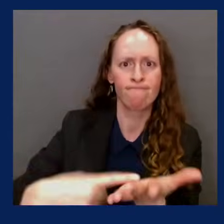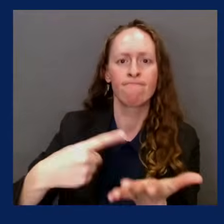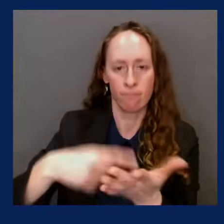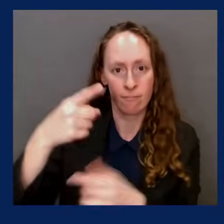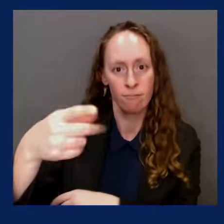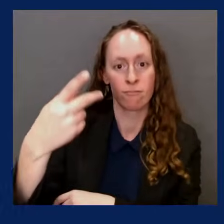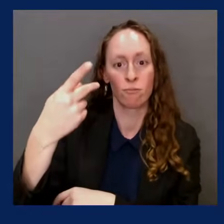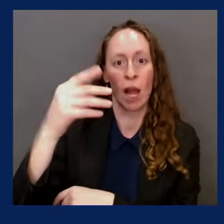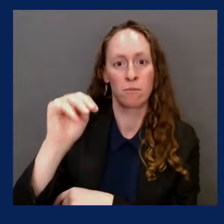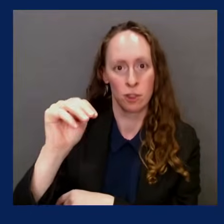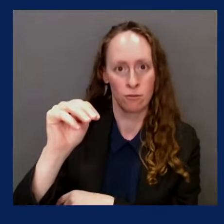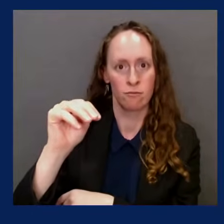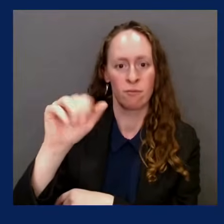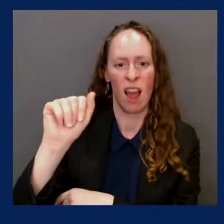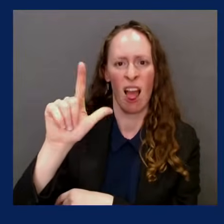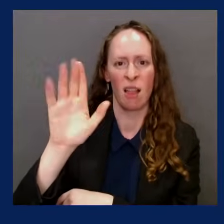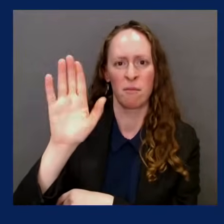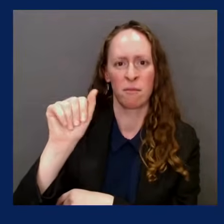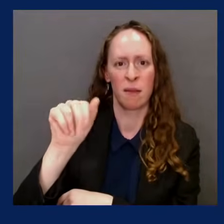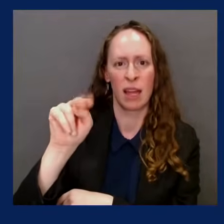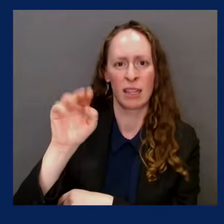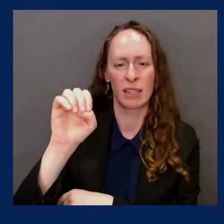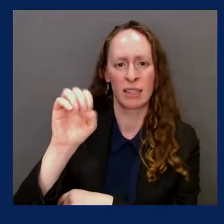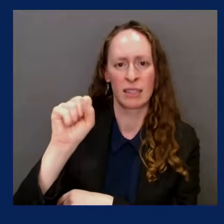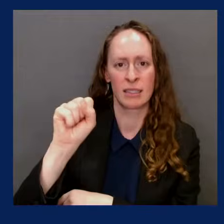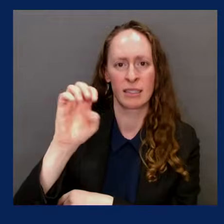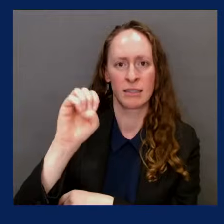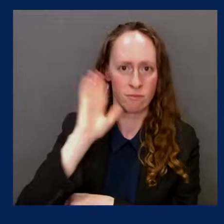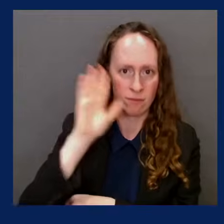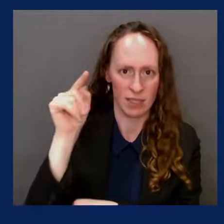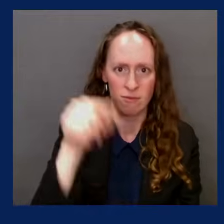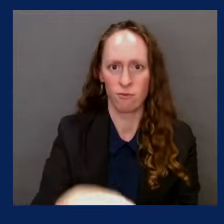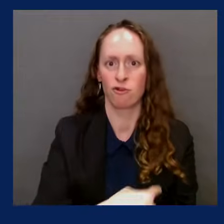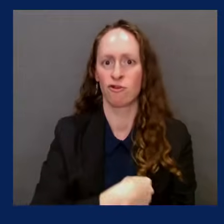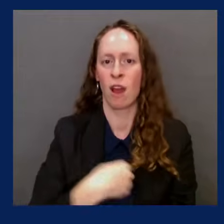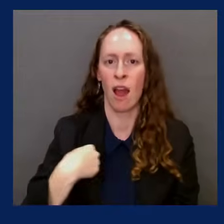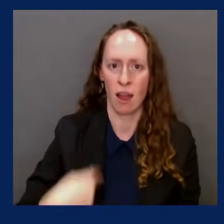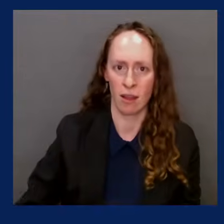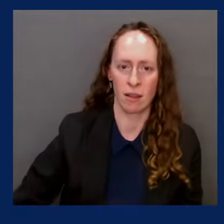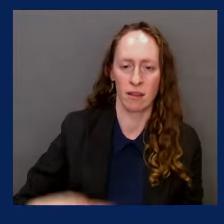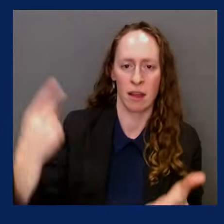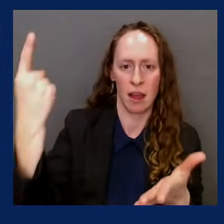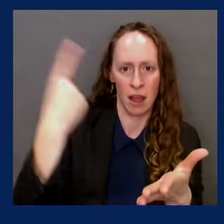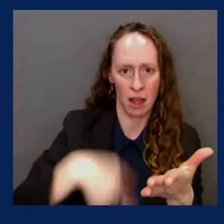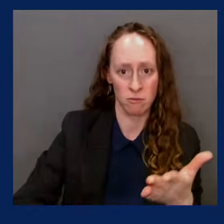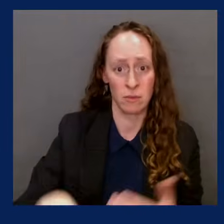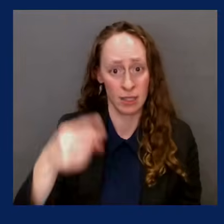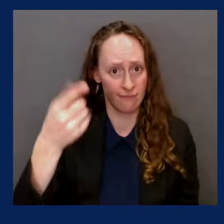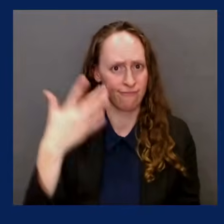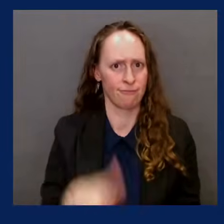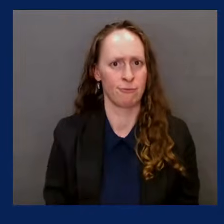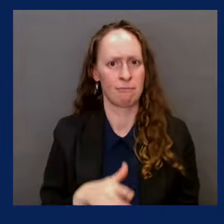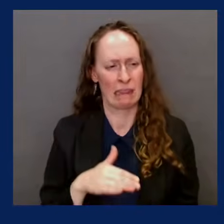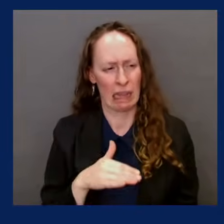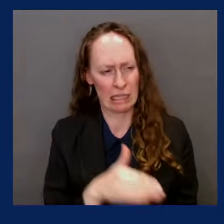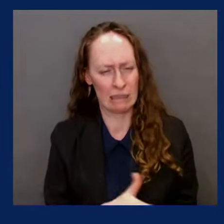over a very long period of time about the Chinese communist government's aggressive coercion and intimidation tactics;